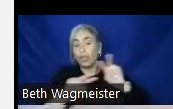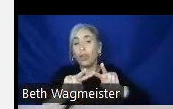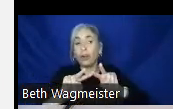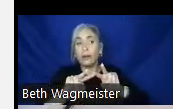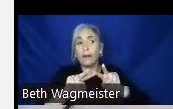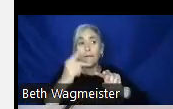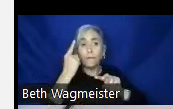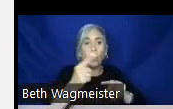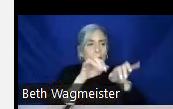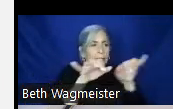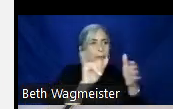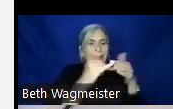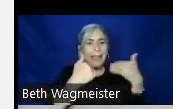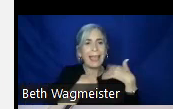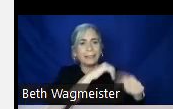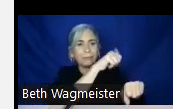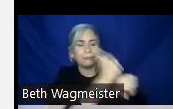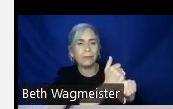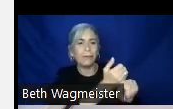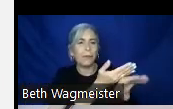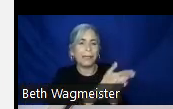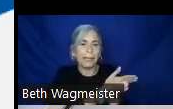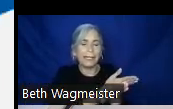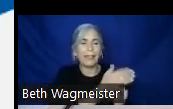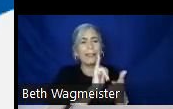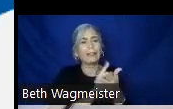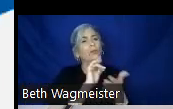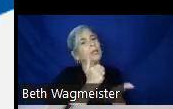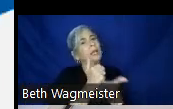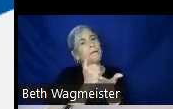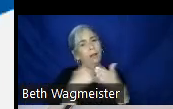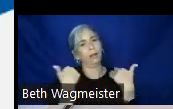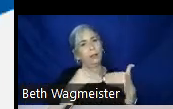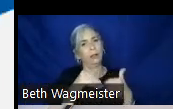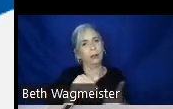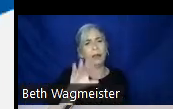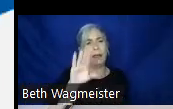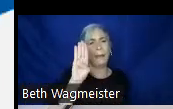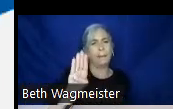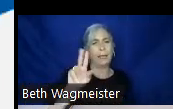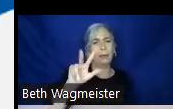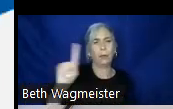in. I think that would be super helpful to have. Another example is spell checker. If you make